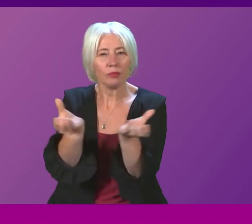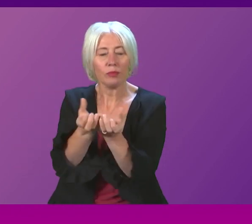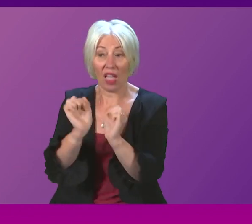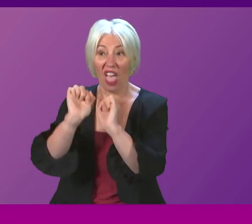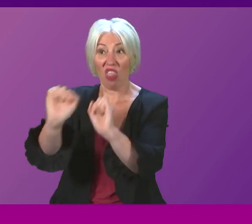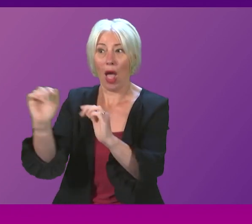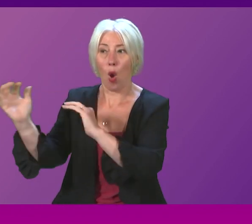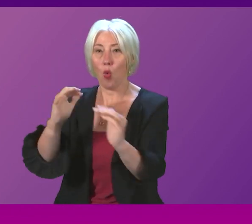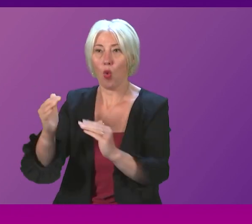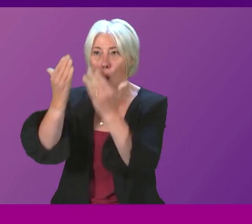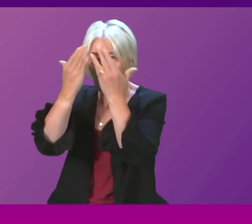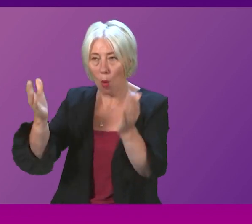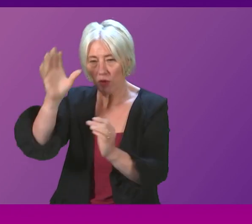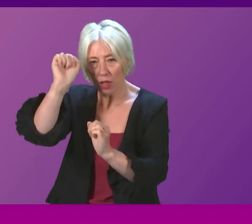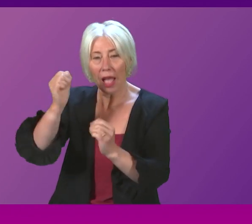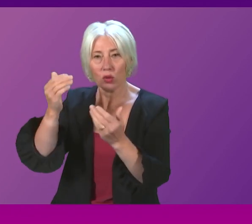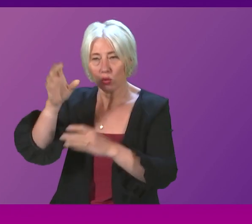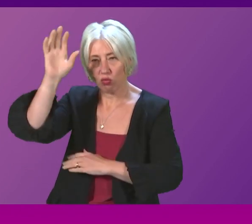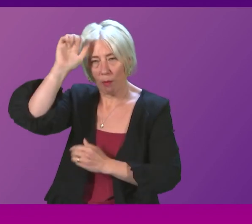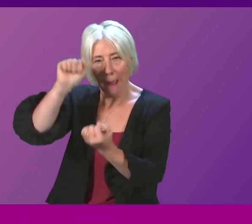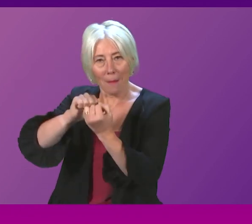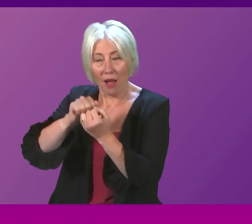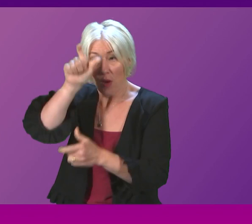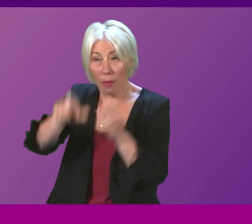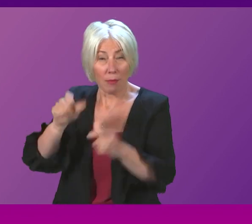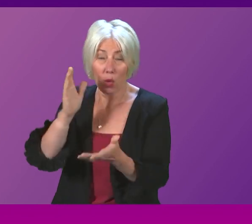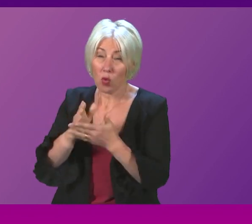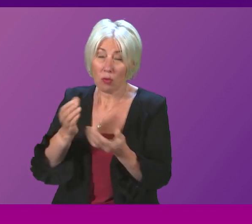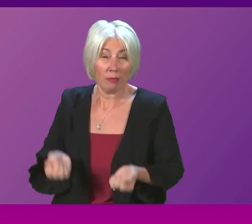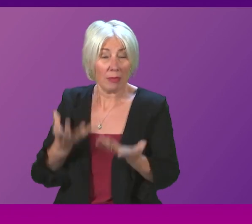memorial in remembrance of those who have made the ultimate sacrifice in service of